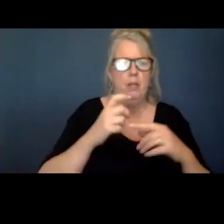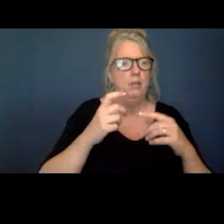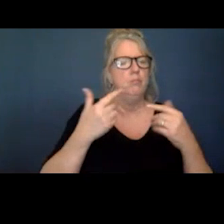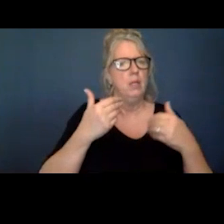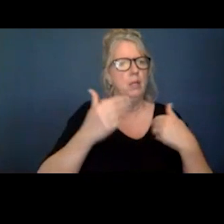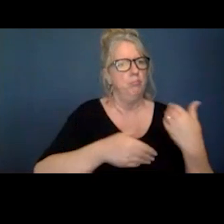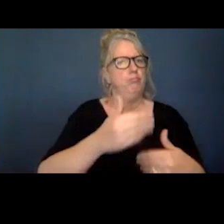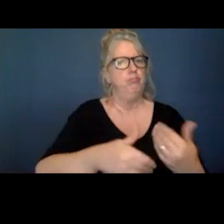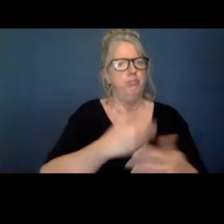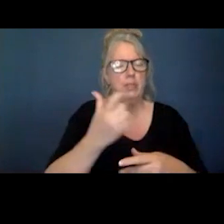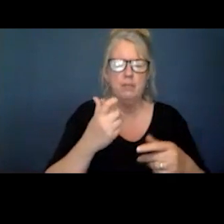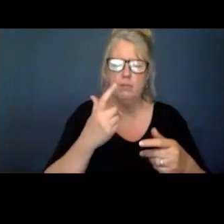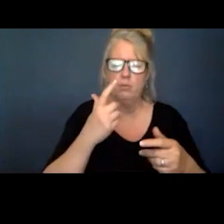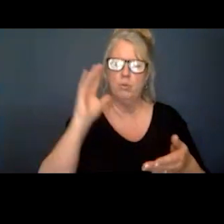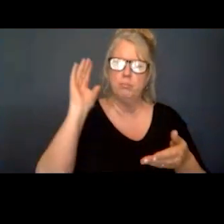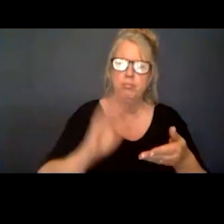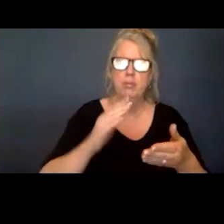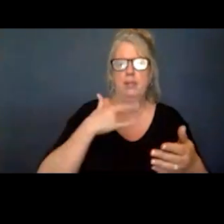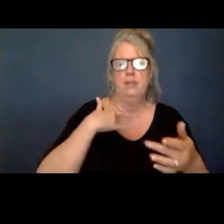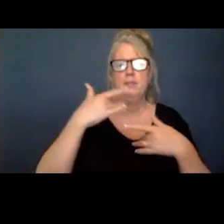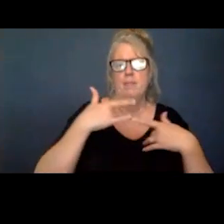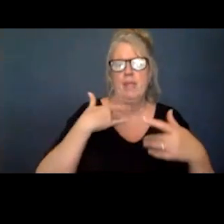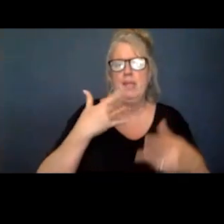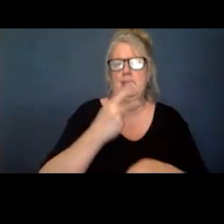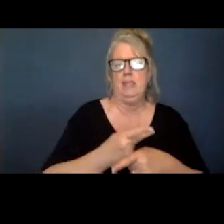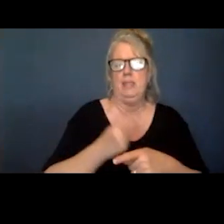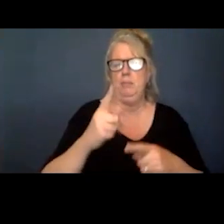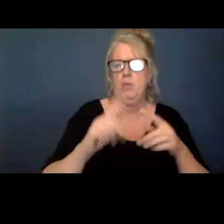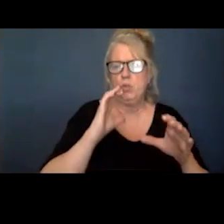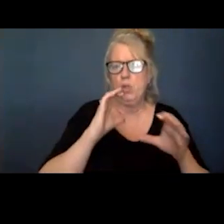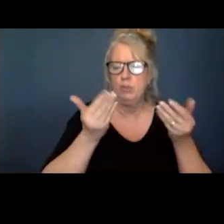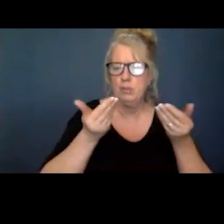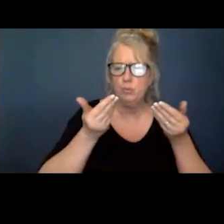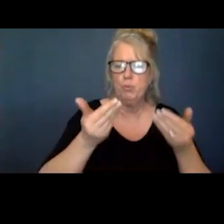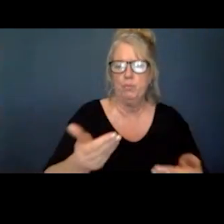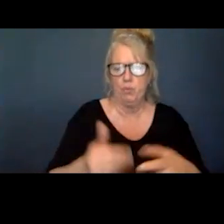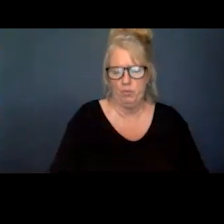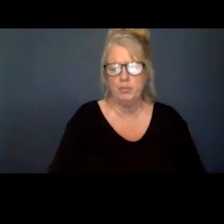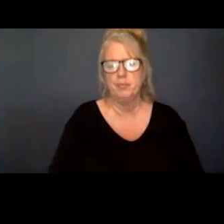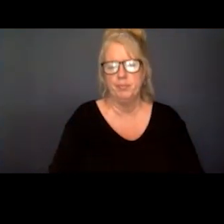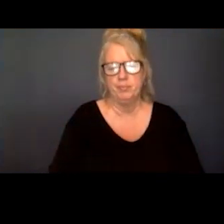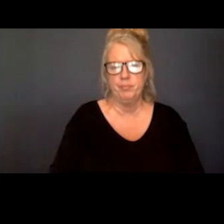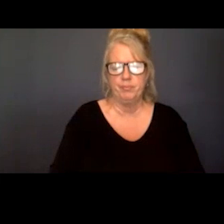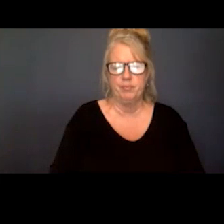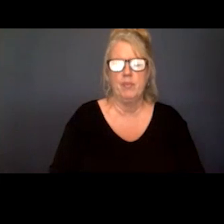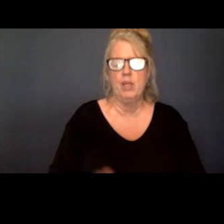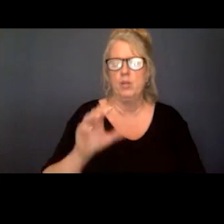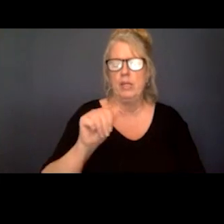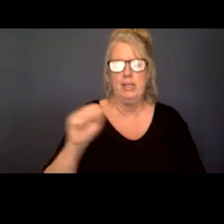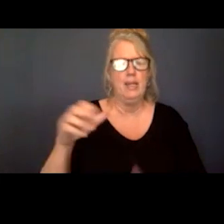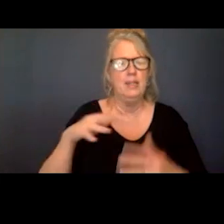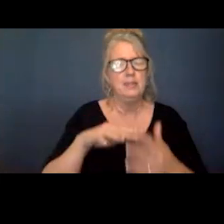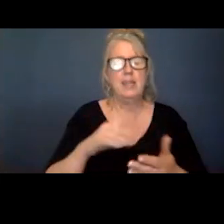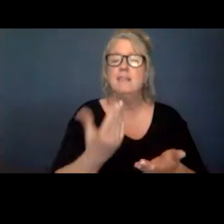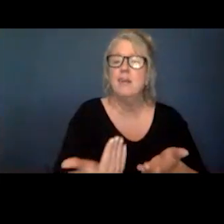in easing concerns and keeping the conversation moving forward. Case studies, yet again, These are